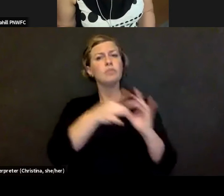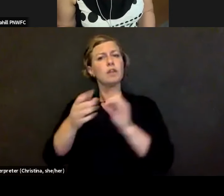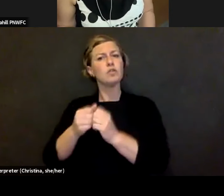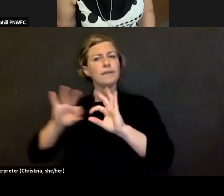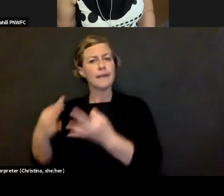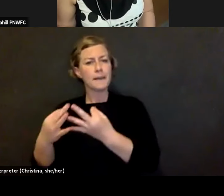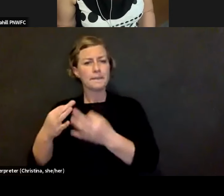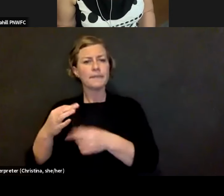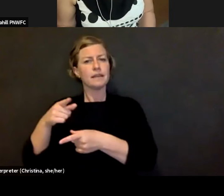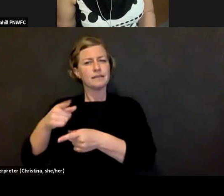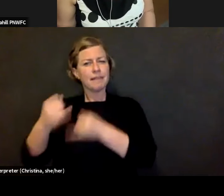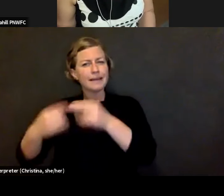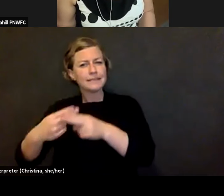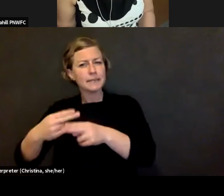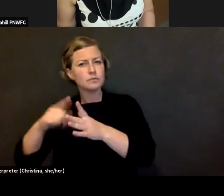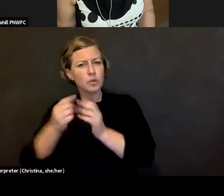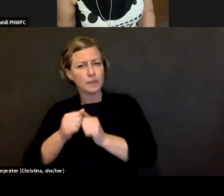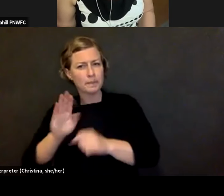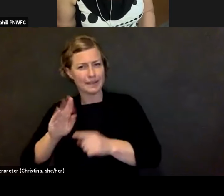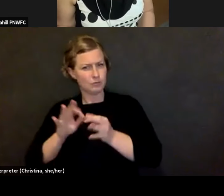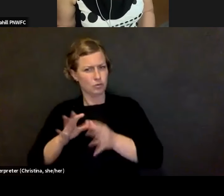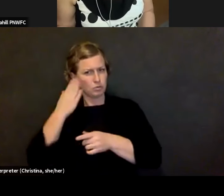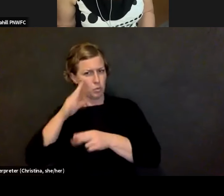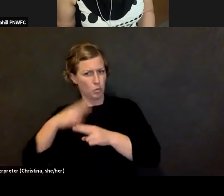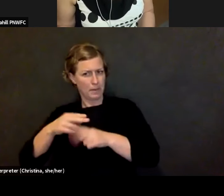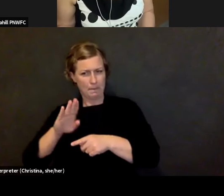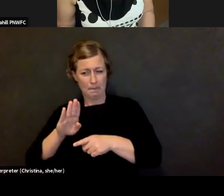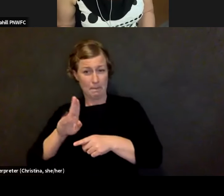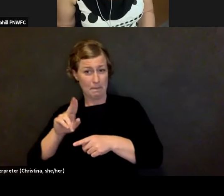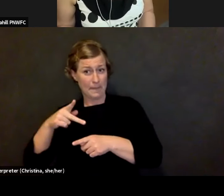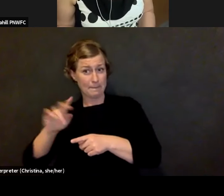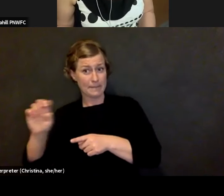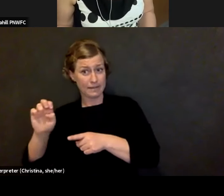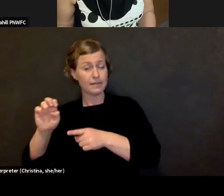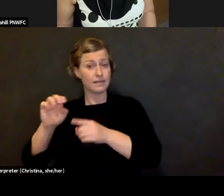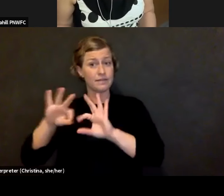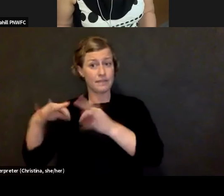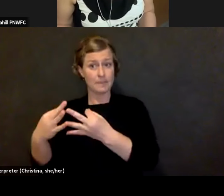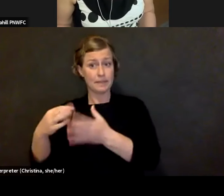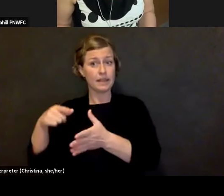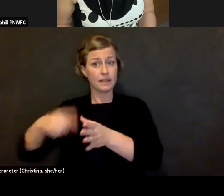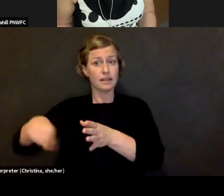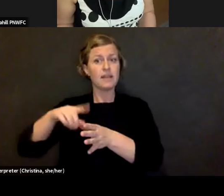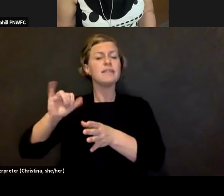closely tied to the family and if you're not familiar with them, they're the group